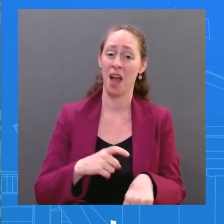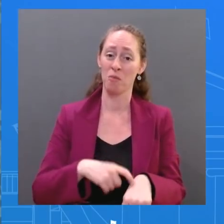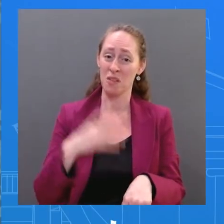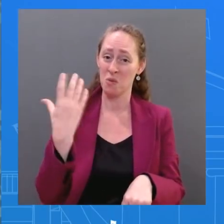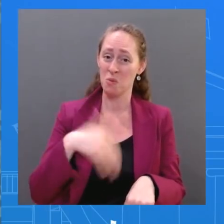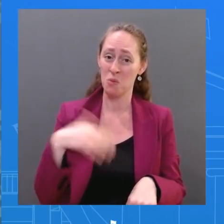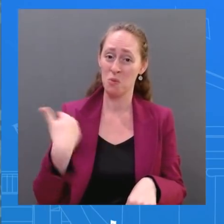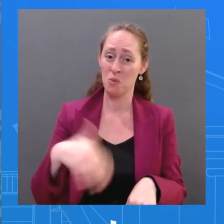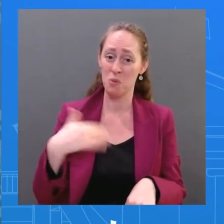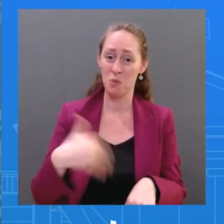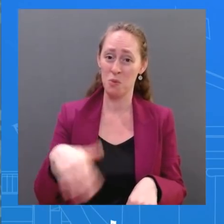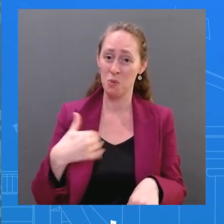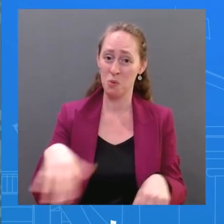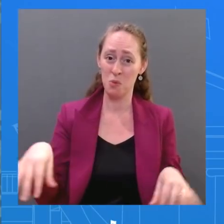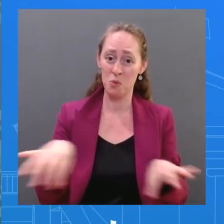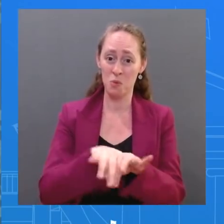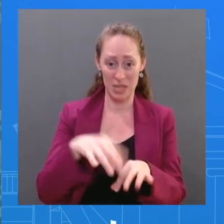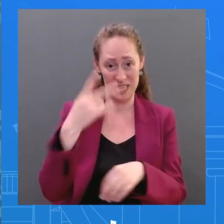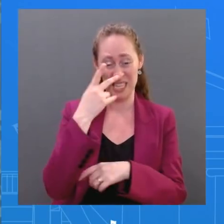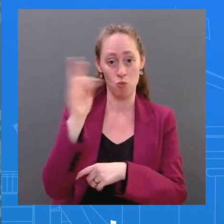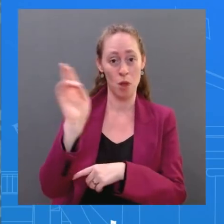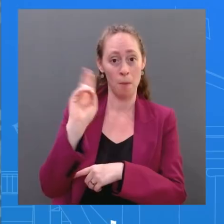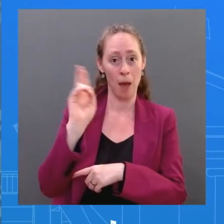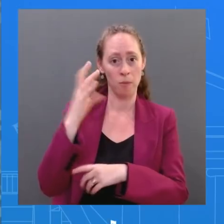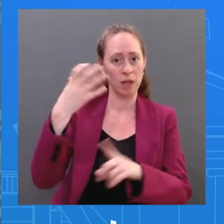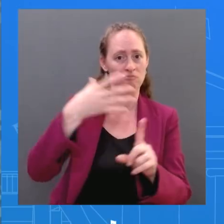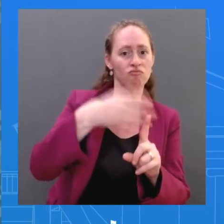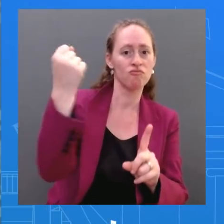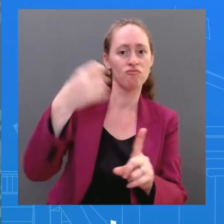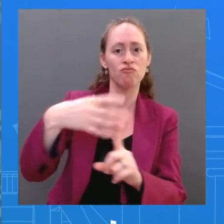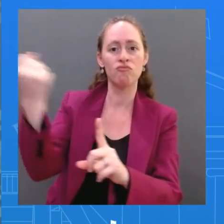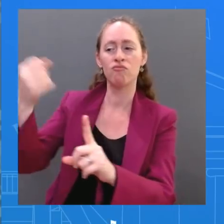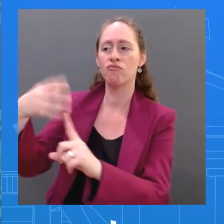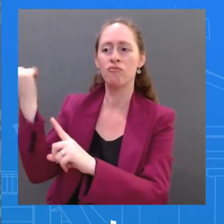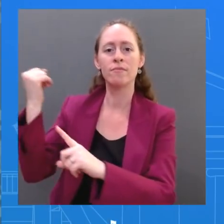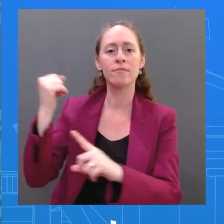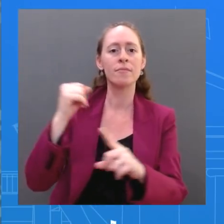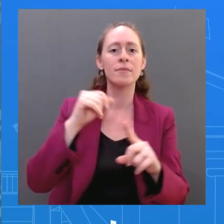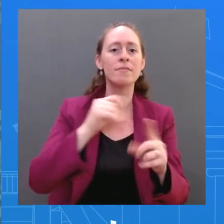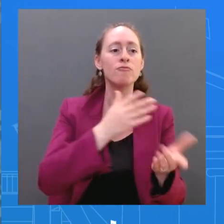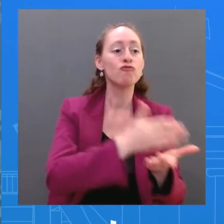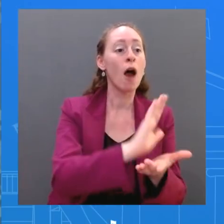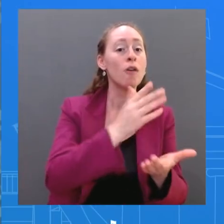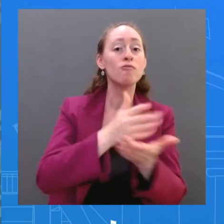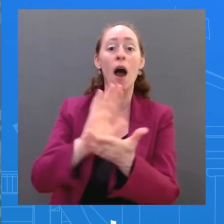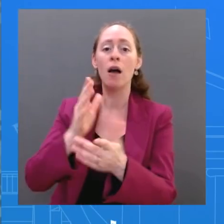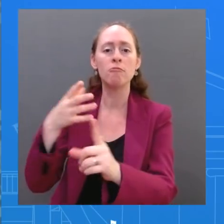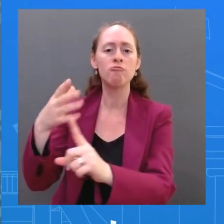Republicans talking about a national ban. This is -- this is what's happening on the other side.